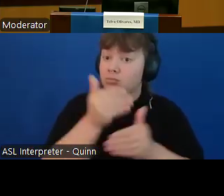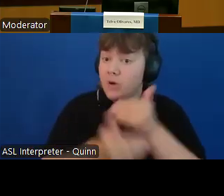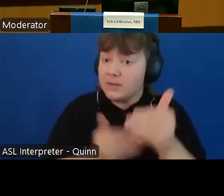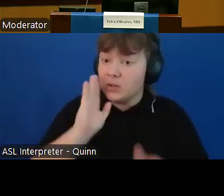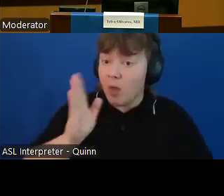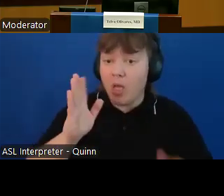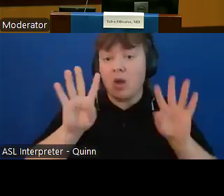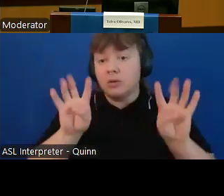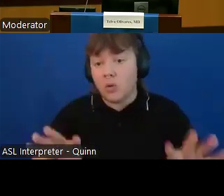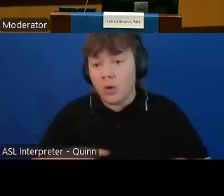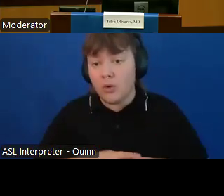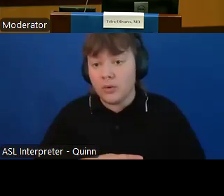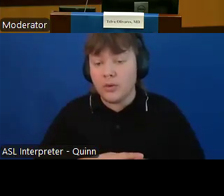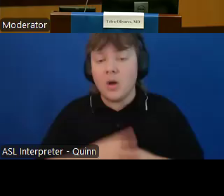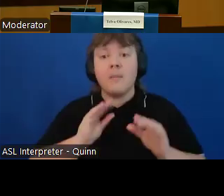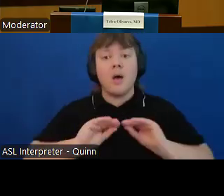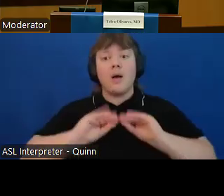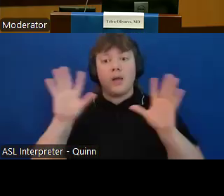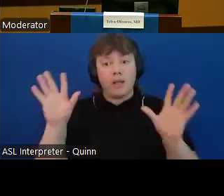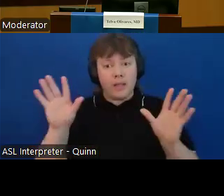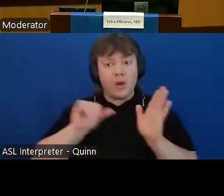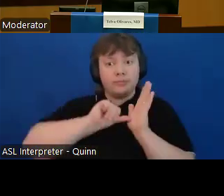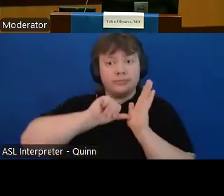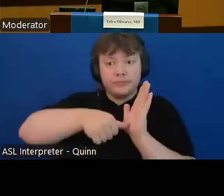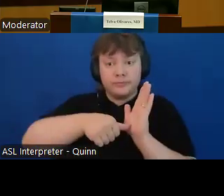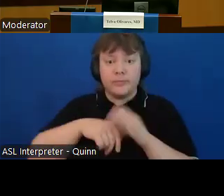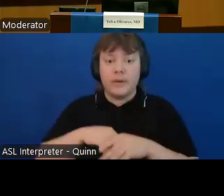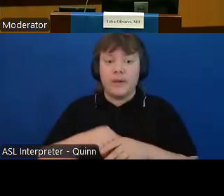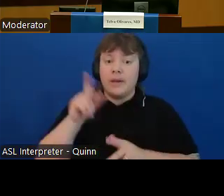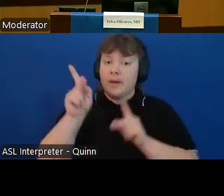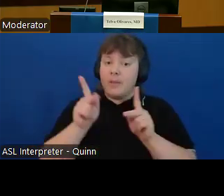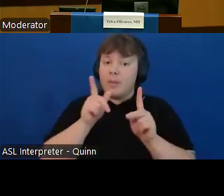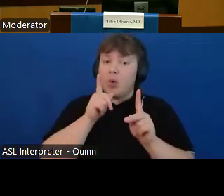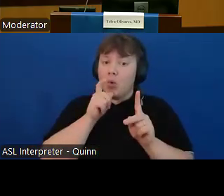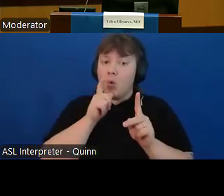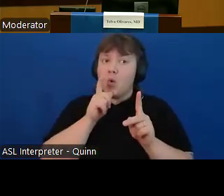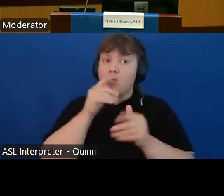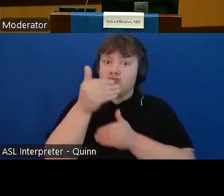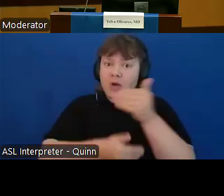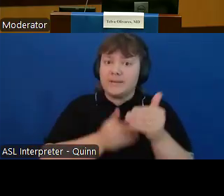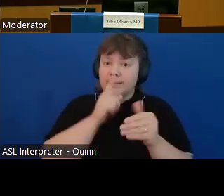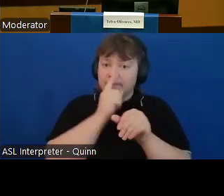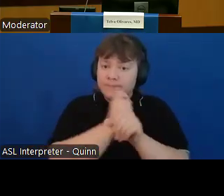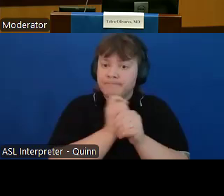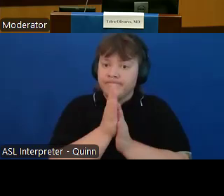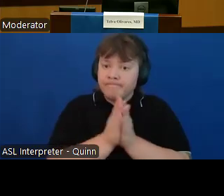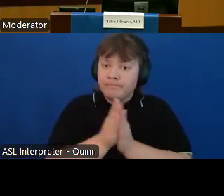make clear though that we know that of those who pursue the process in earnest, many times that